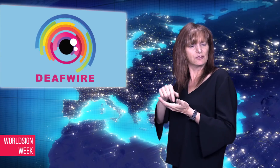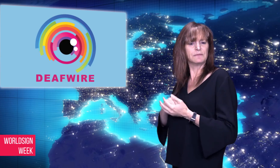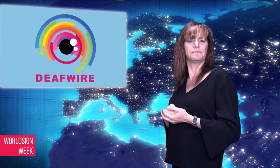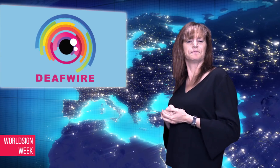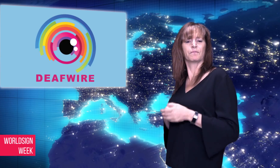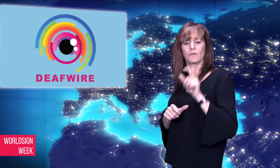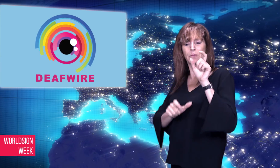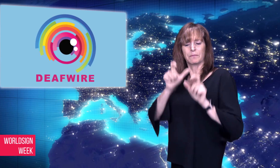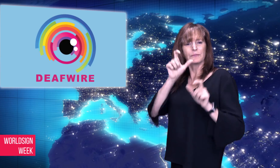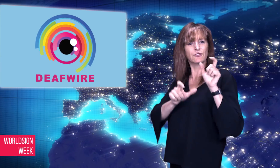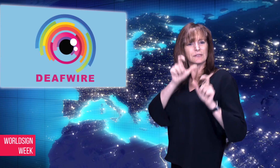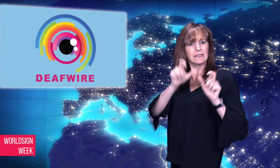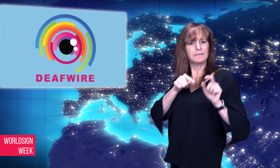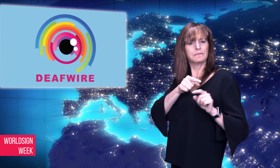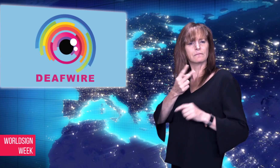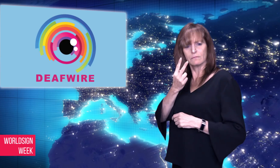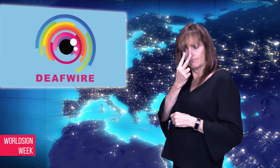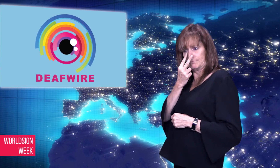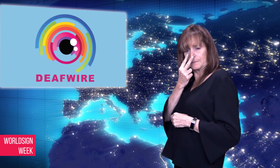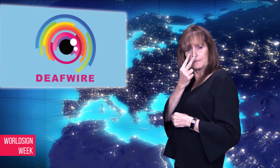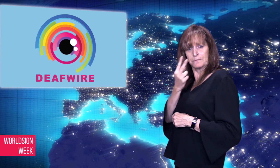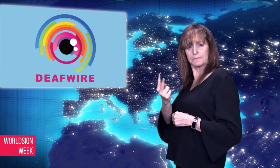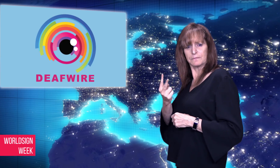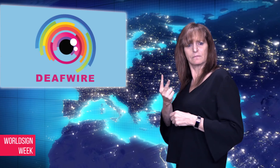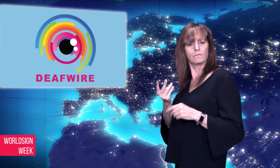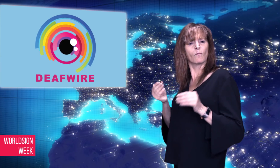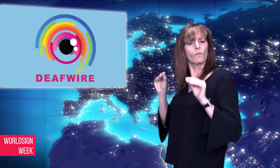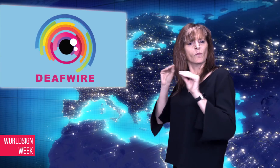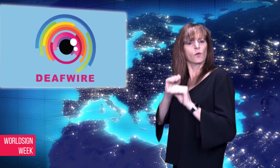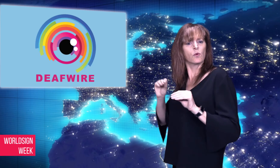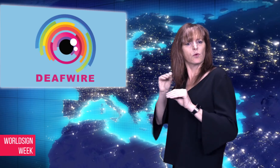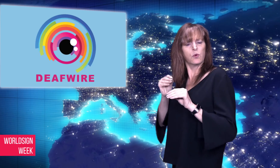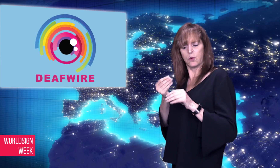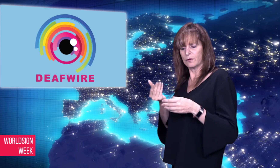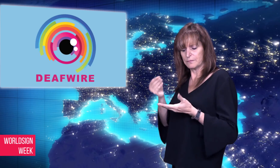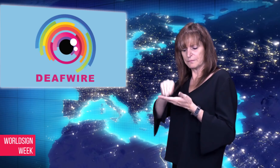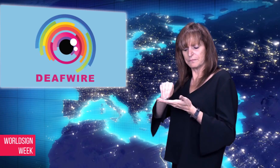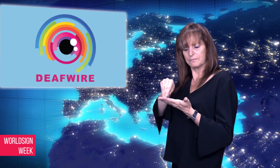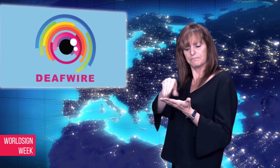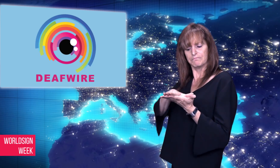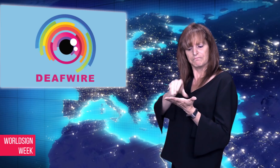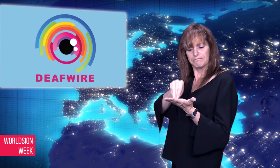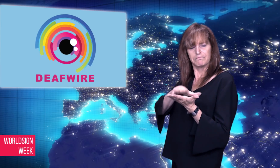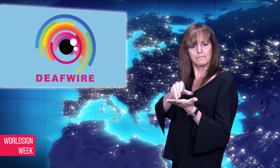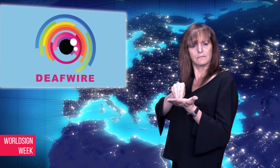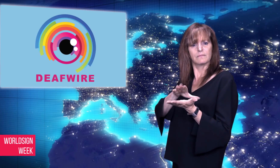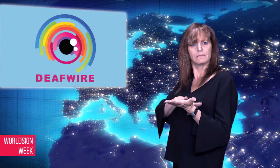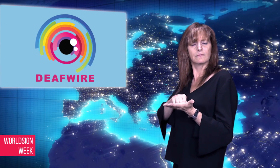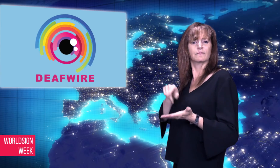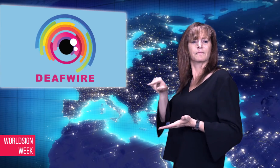informed after the accident that the